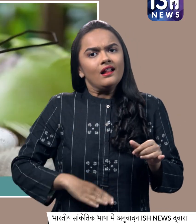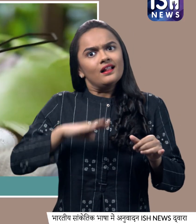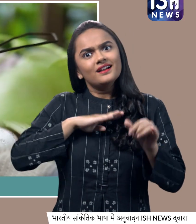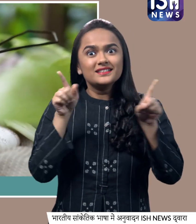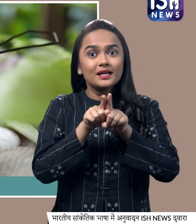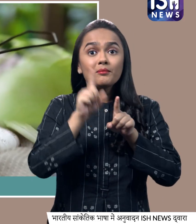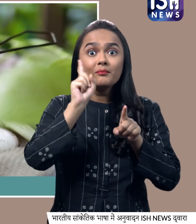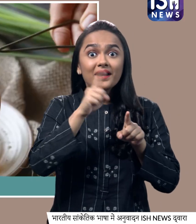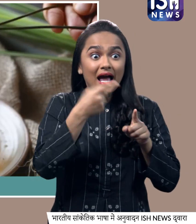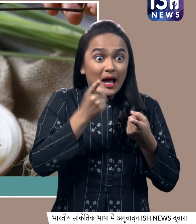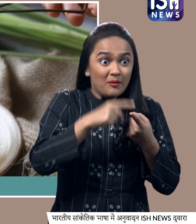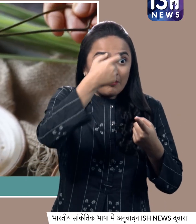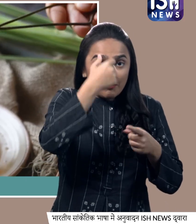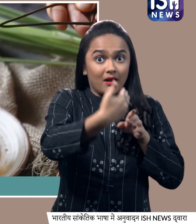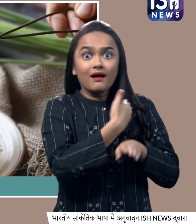but without any side effects